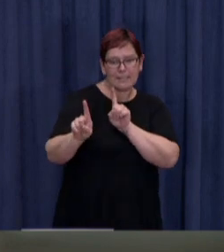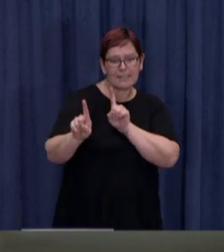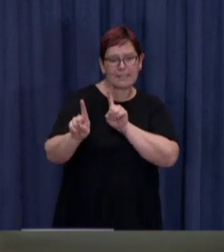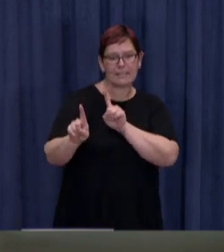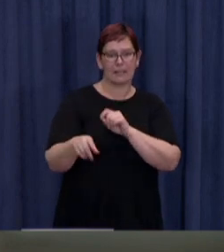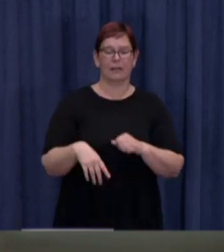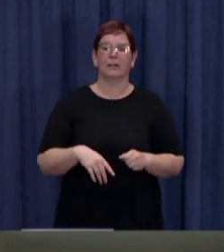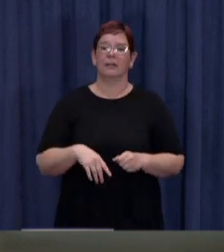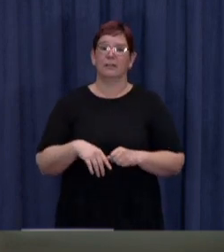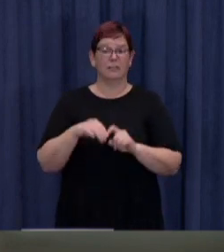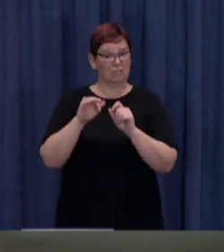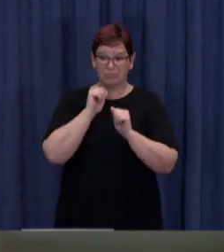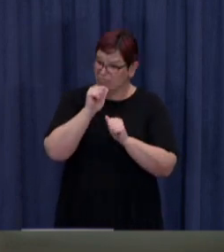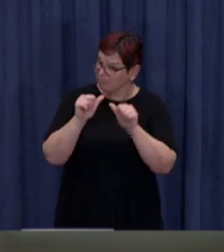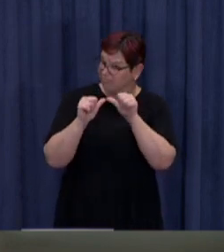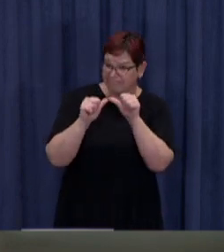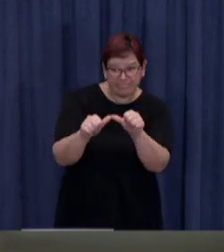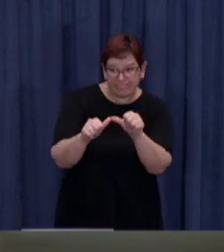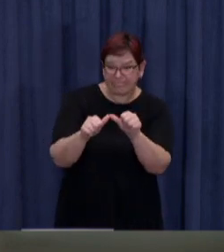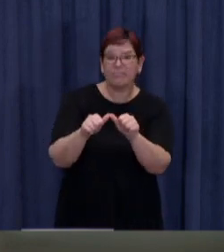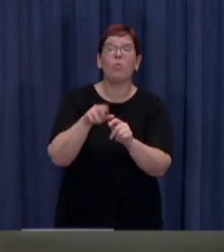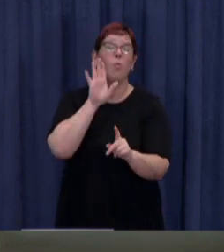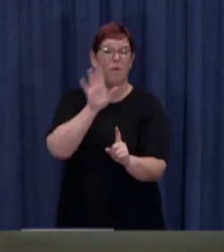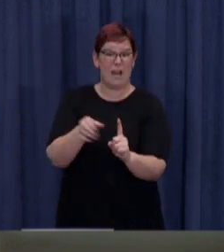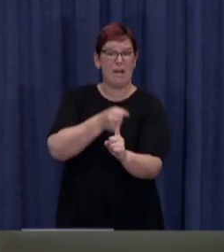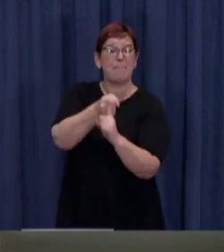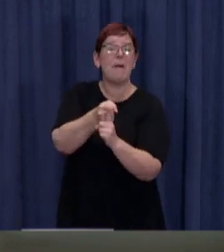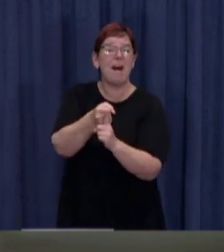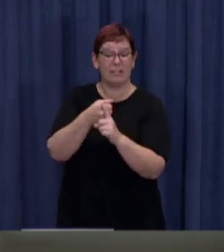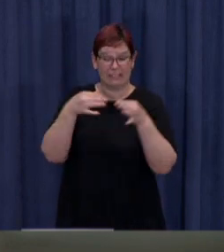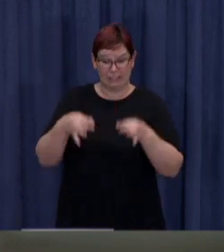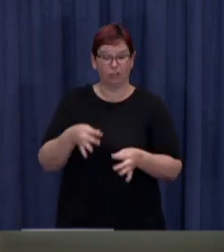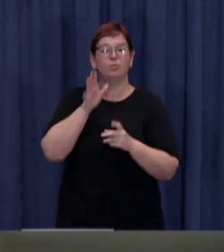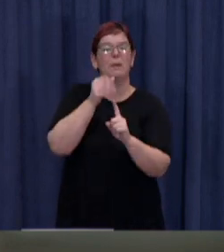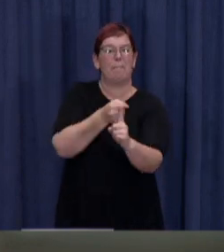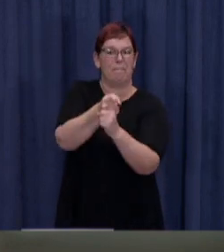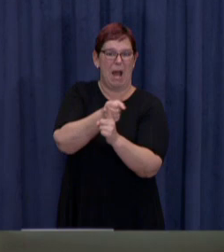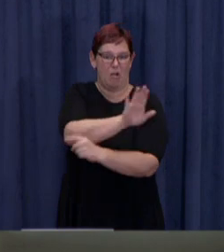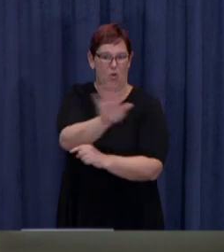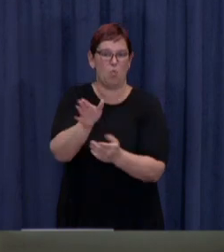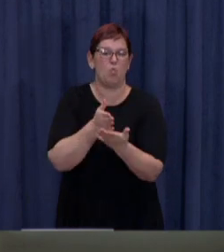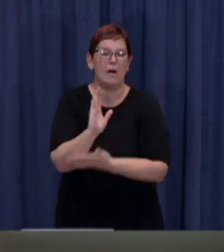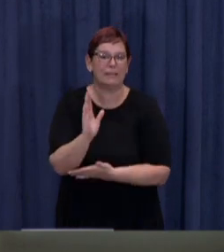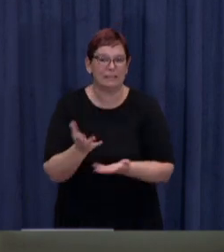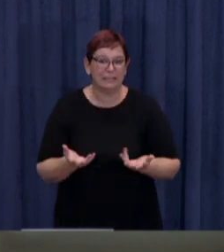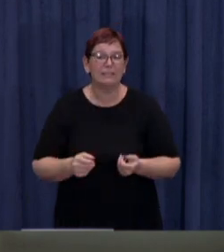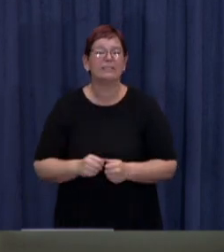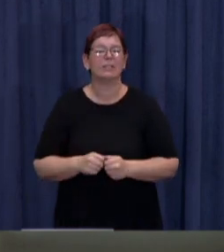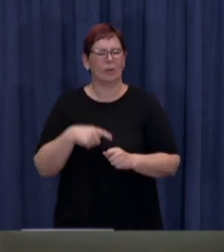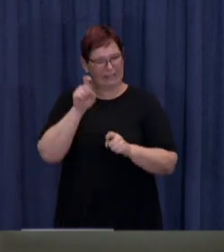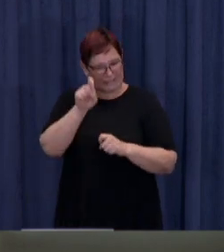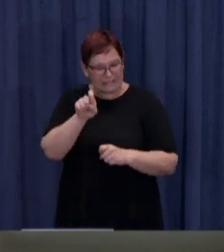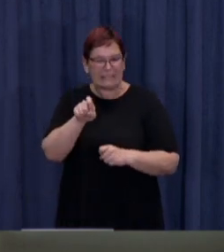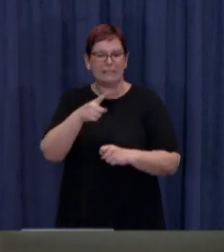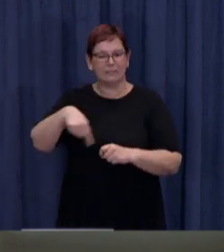day and so every single one of those things I assure you from having talked to the others has been done with great care and and extensive discussion that